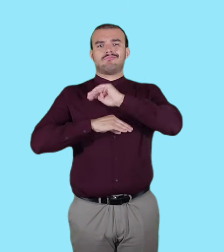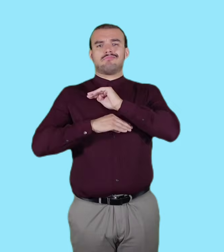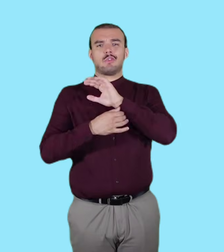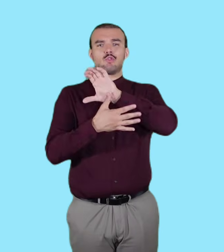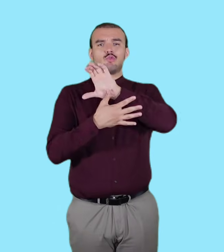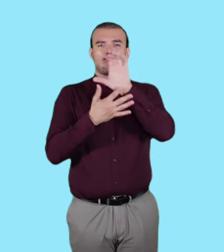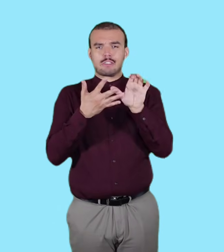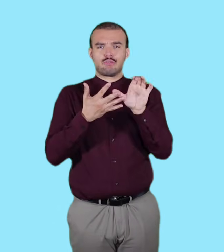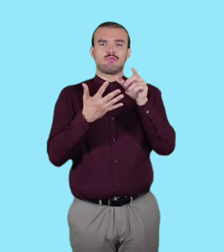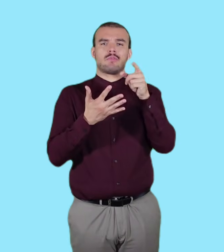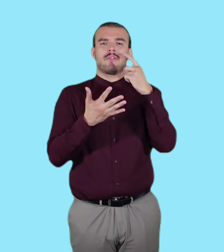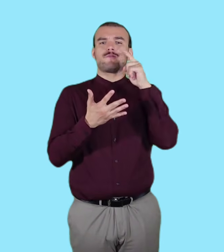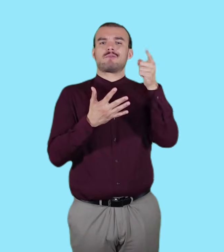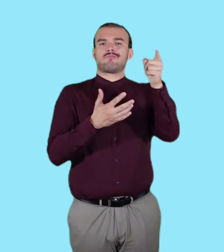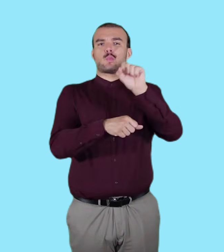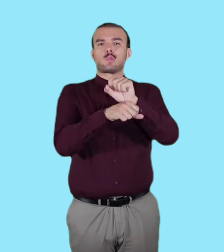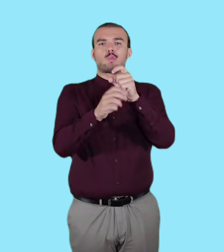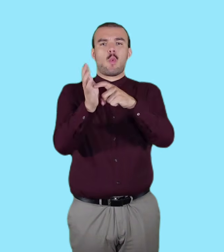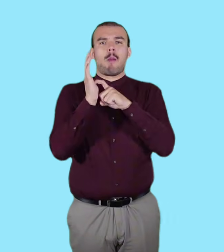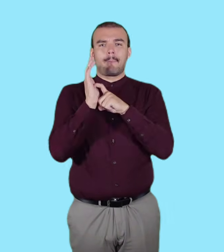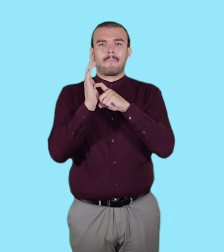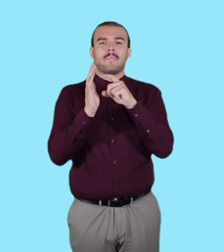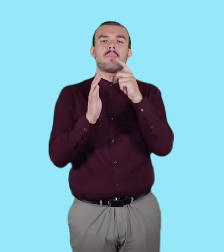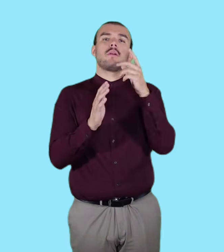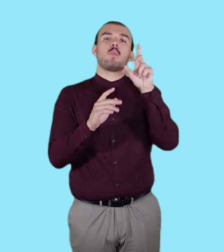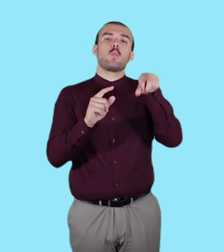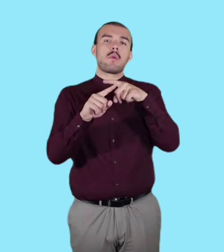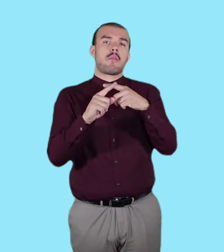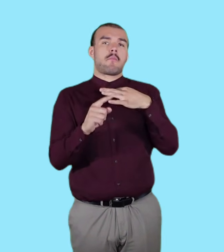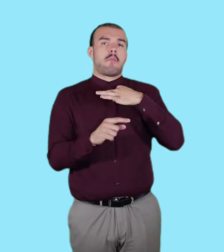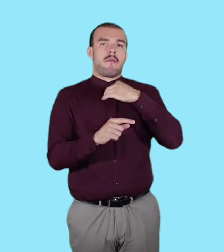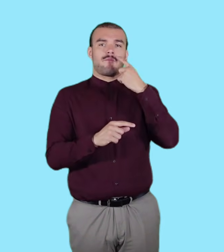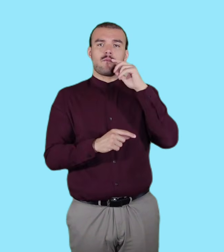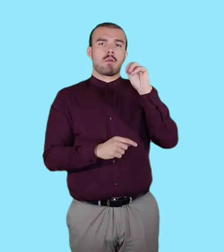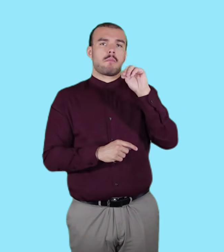for an exemption from the work requirements when you apply for Medicaid